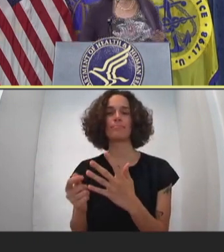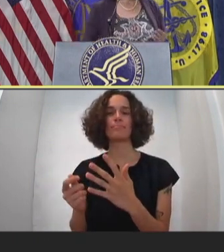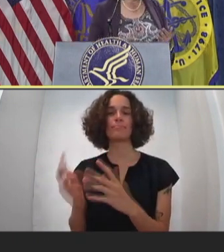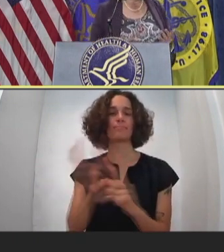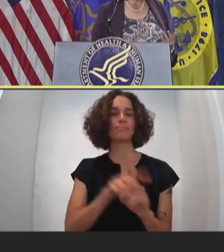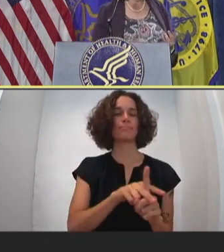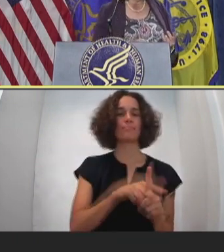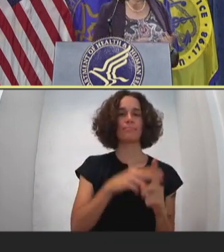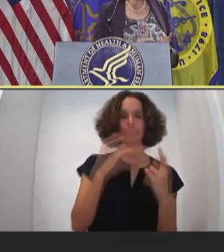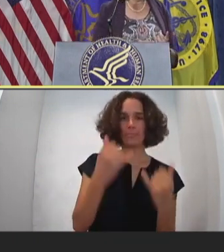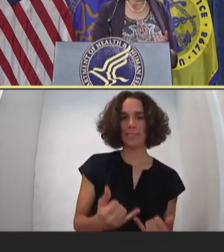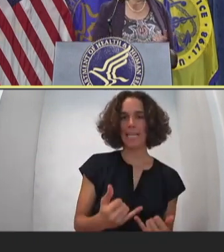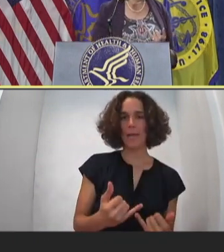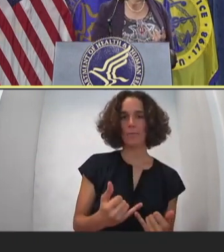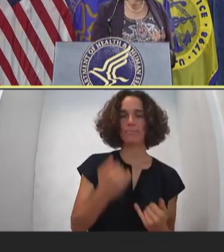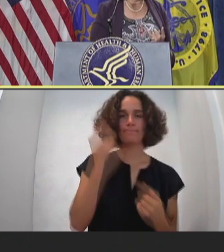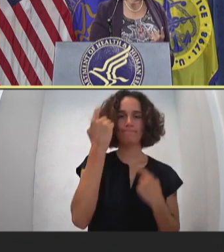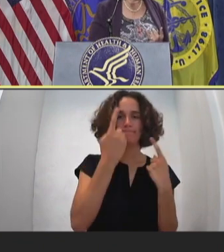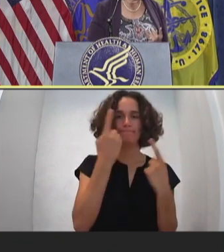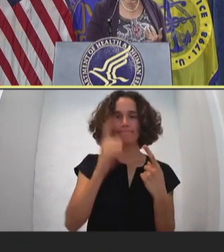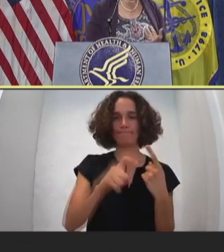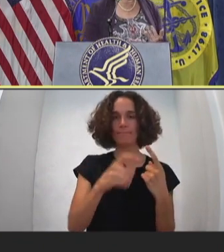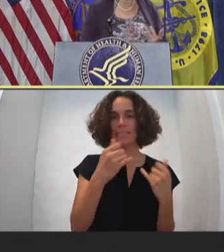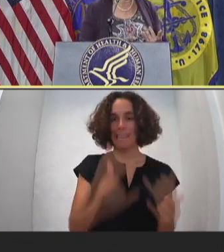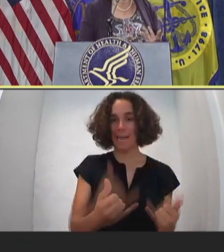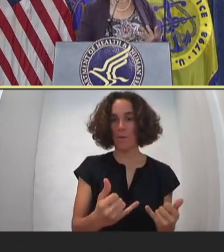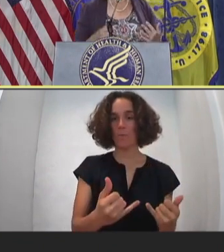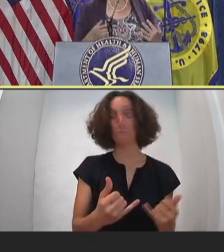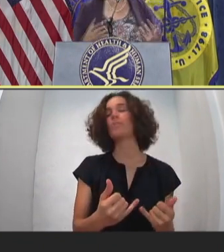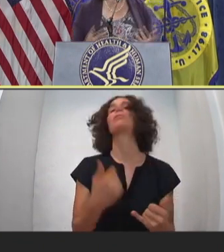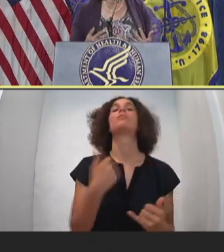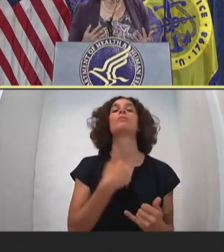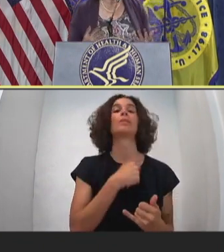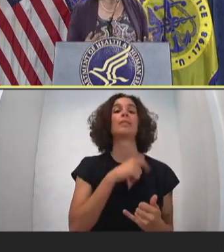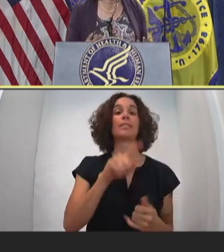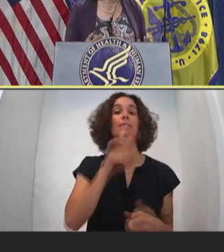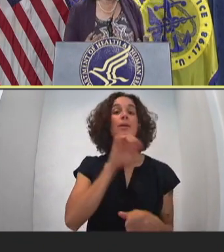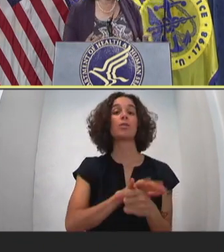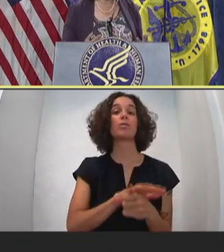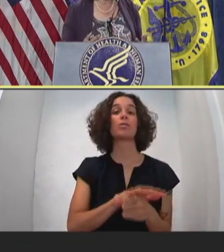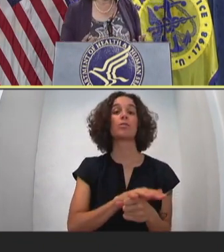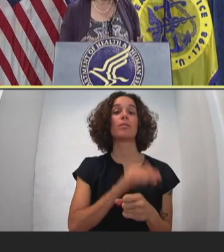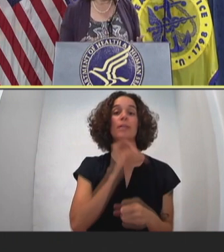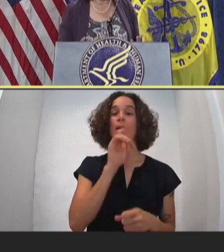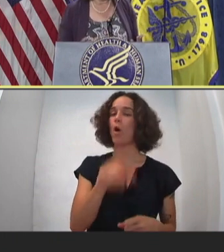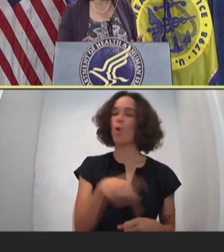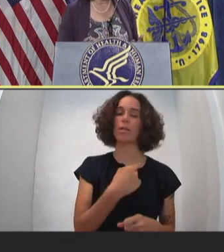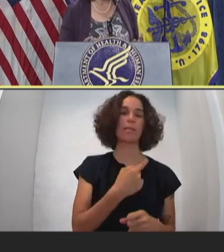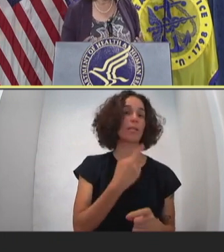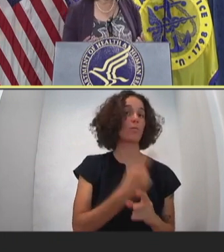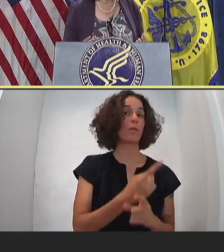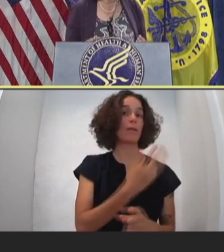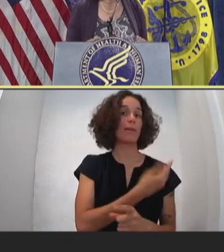Not only do we need to make sure that the right vaccines are available, and you know,